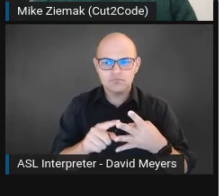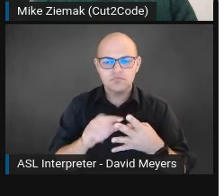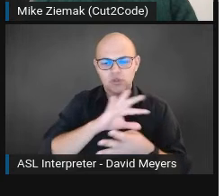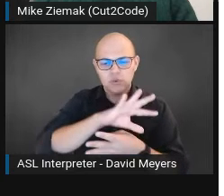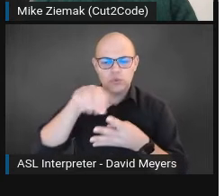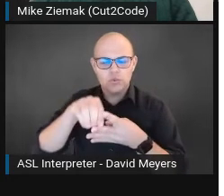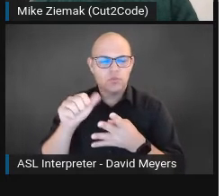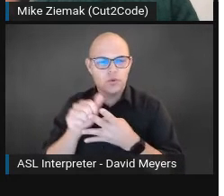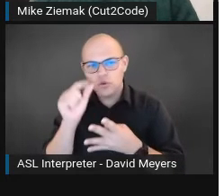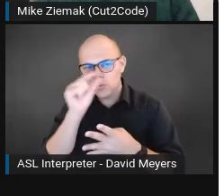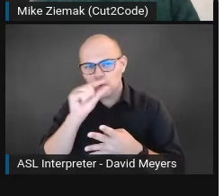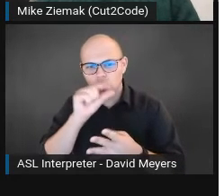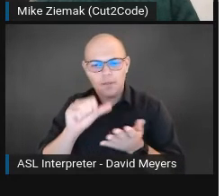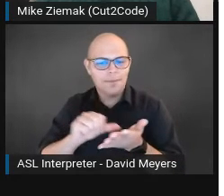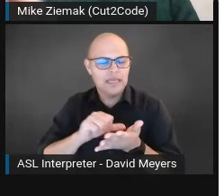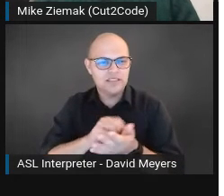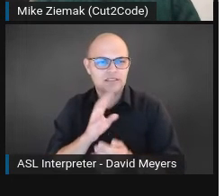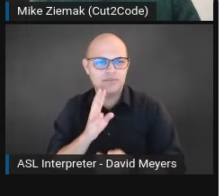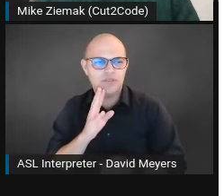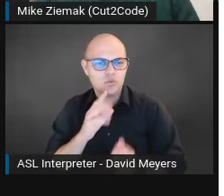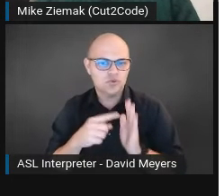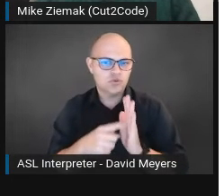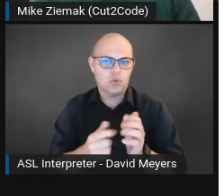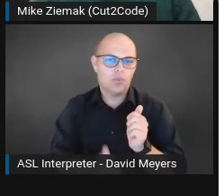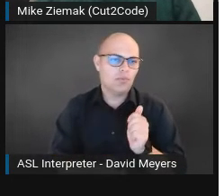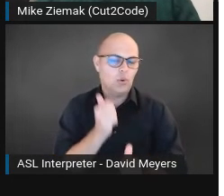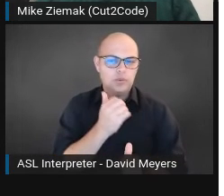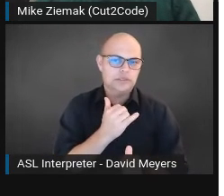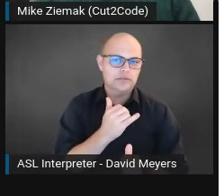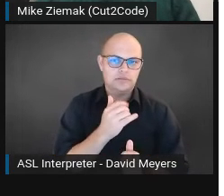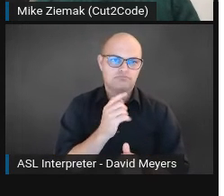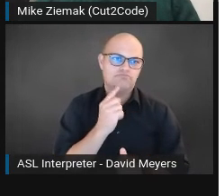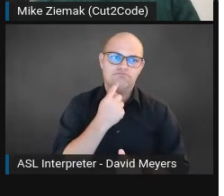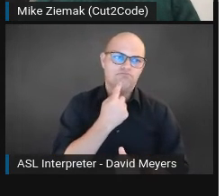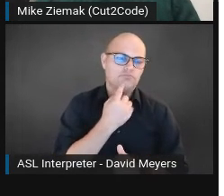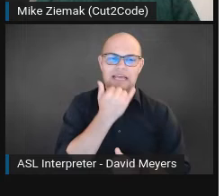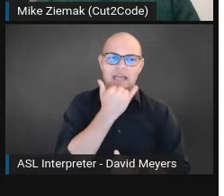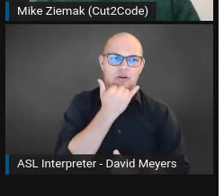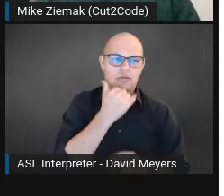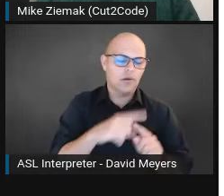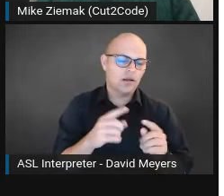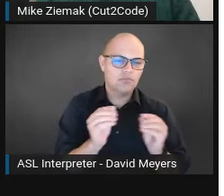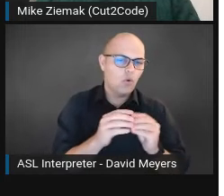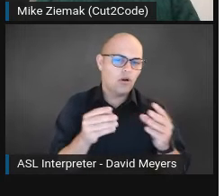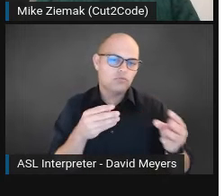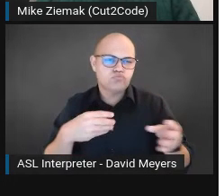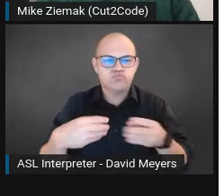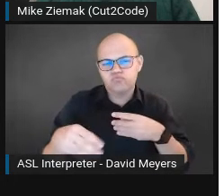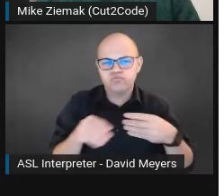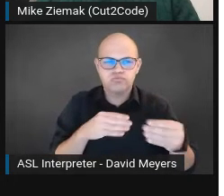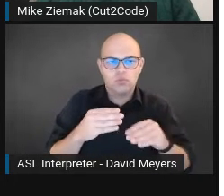It will show you the most critical errors, as overall quite lenient that compared to other accessibility checkers.